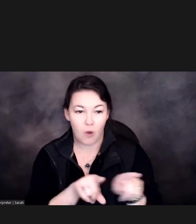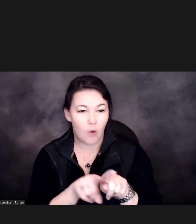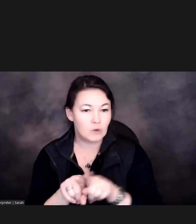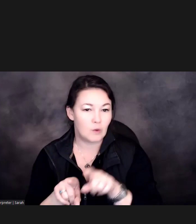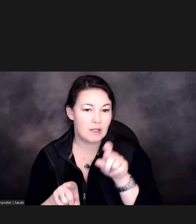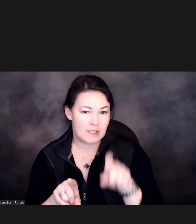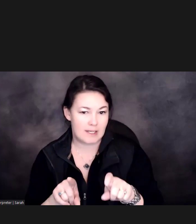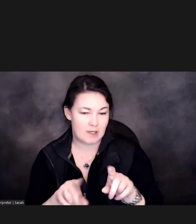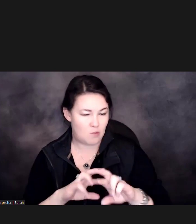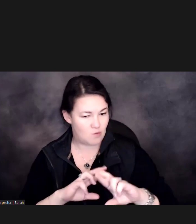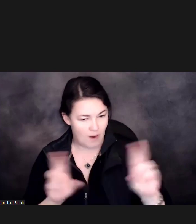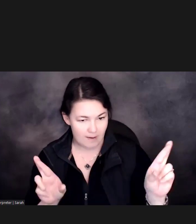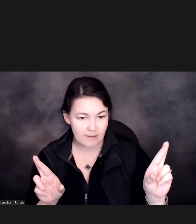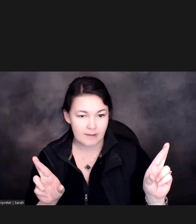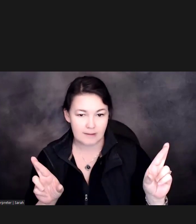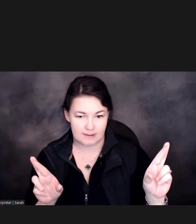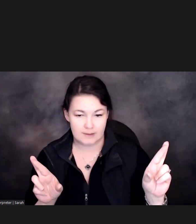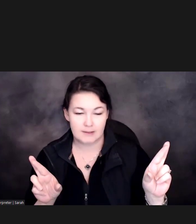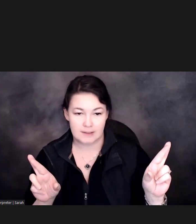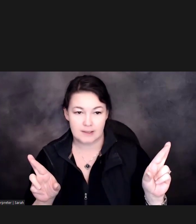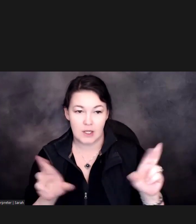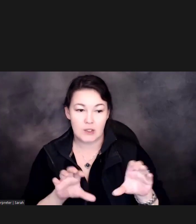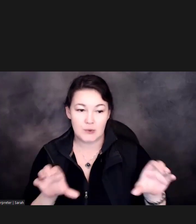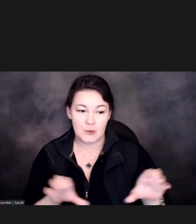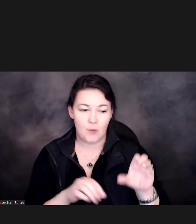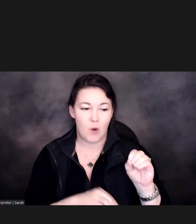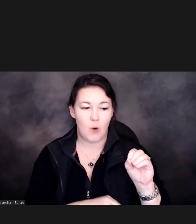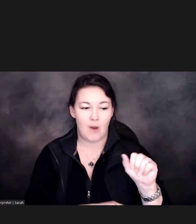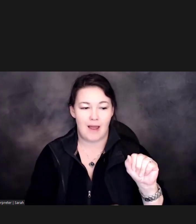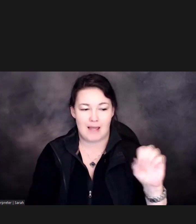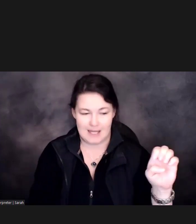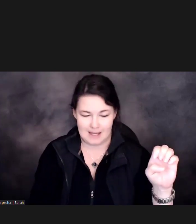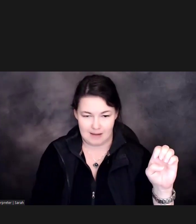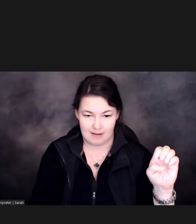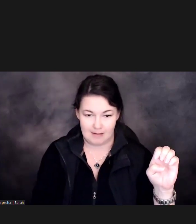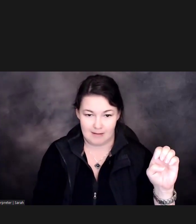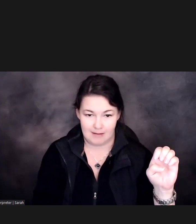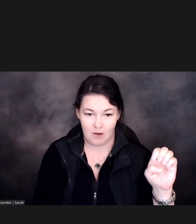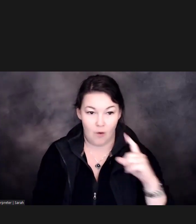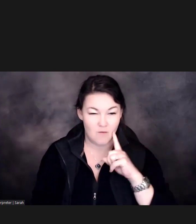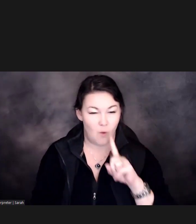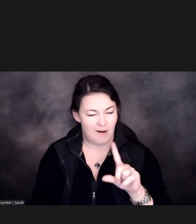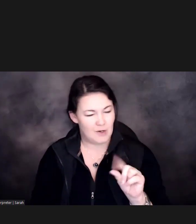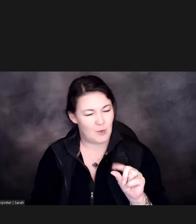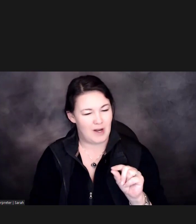to be equipped and prepared to do OAEs on that 20 to 25 percent who